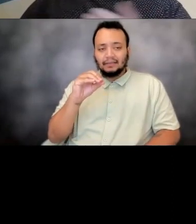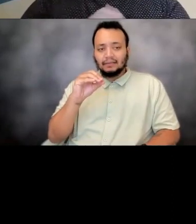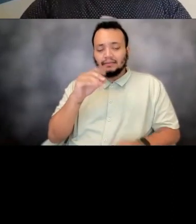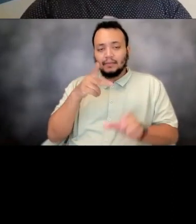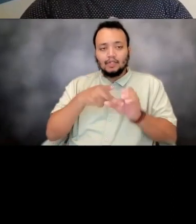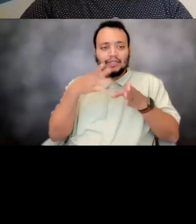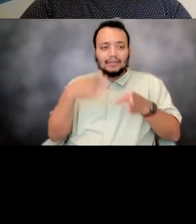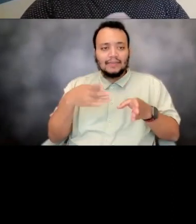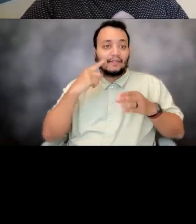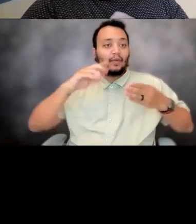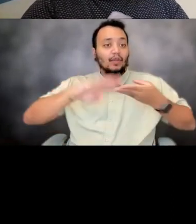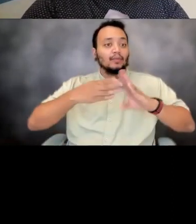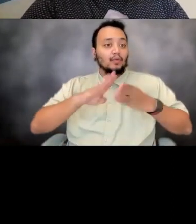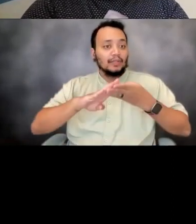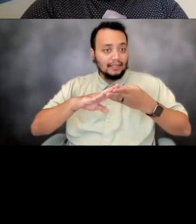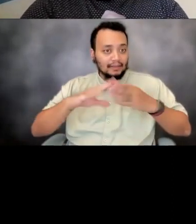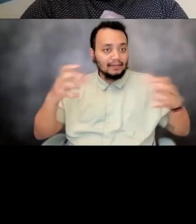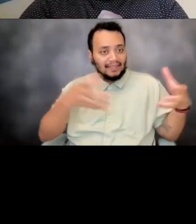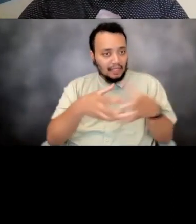In the provider sessions we had 45 participants.